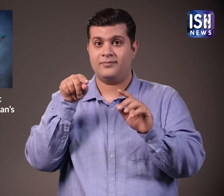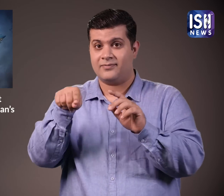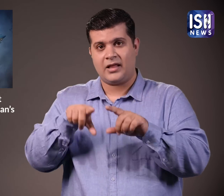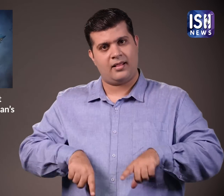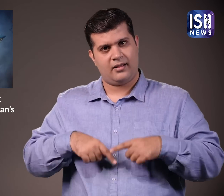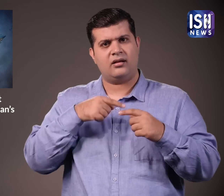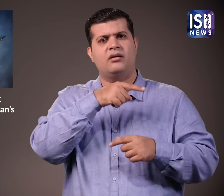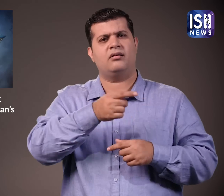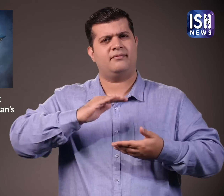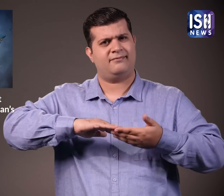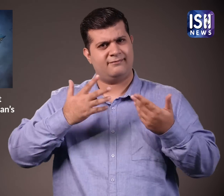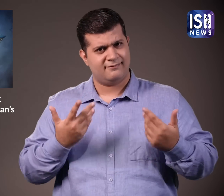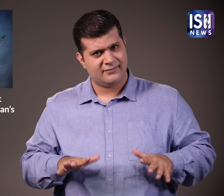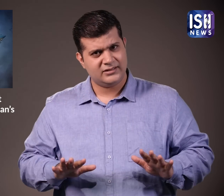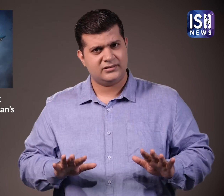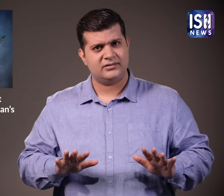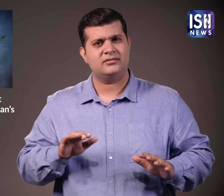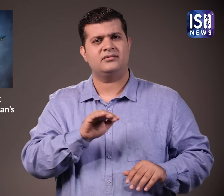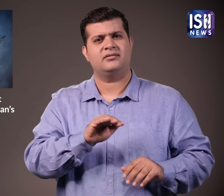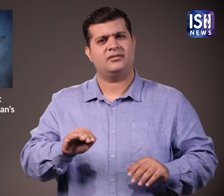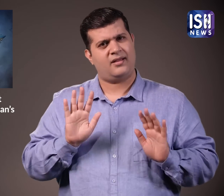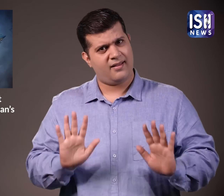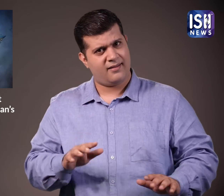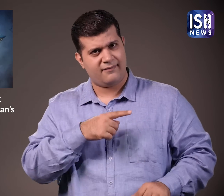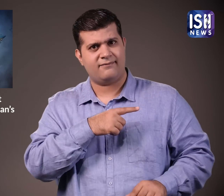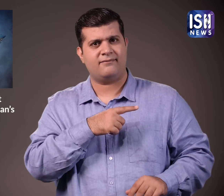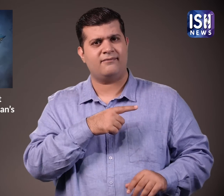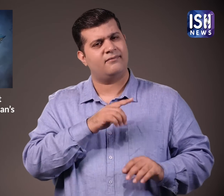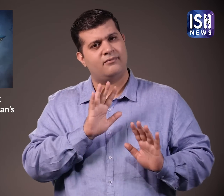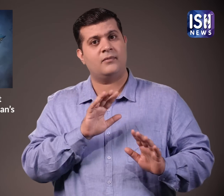He was married and had a kid.